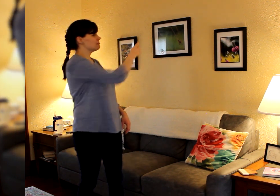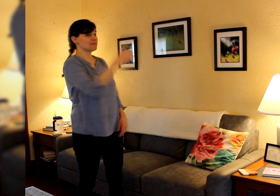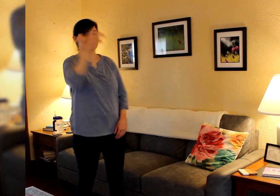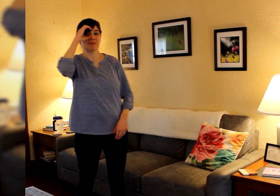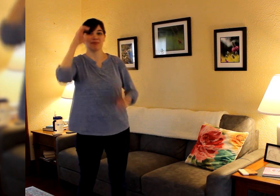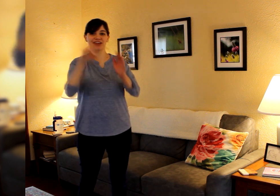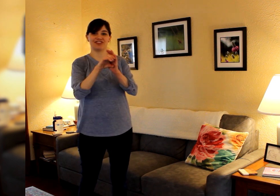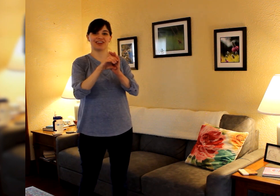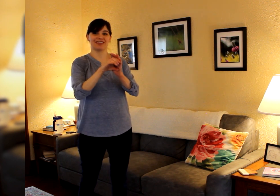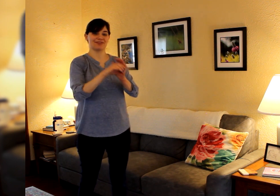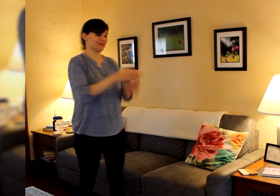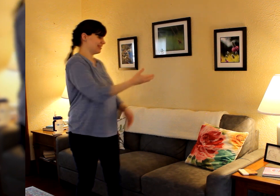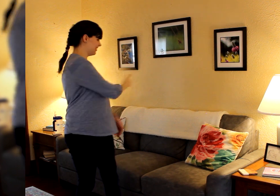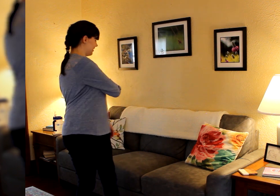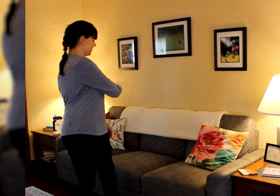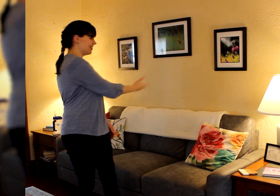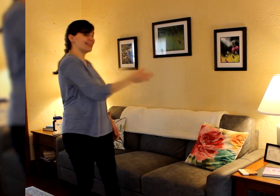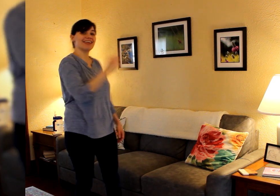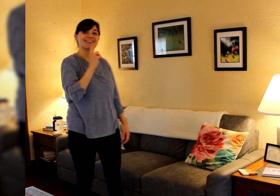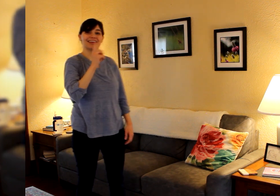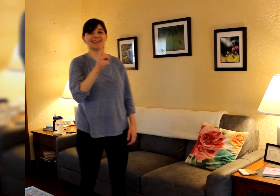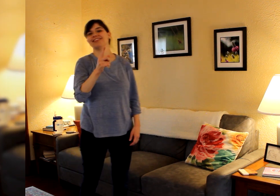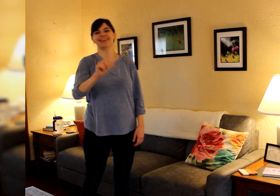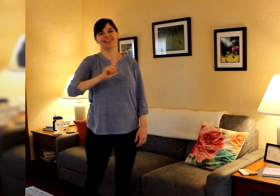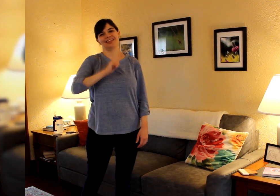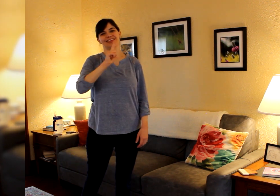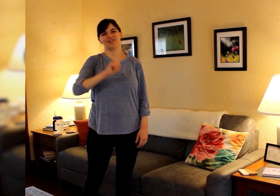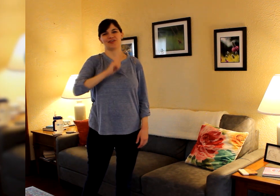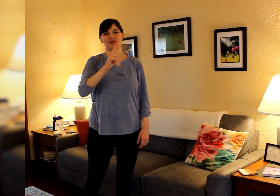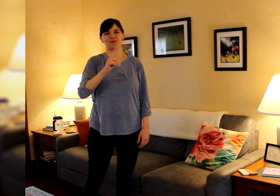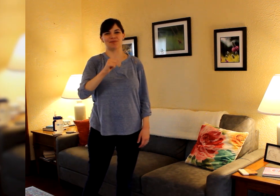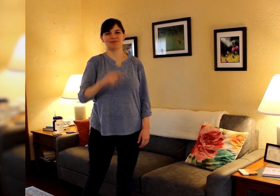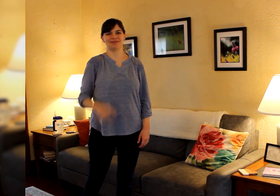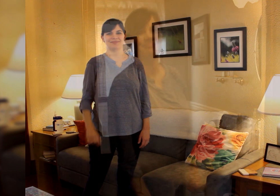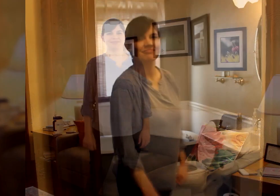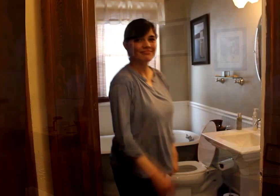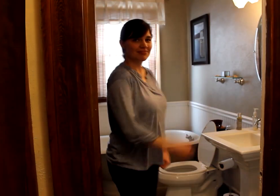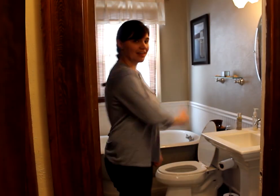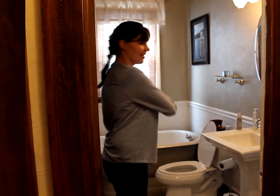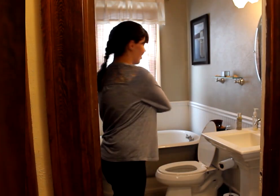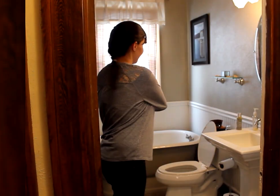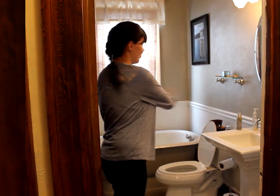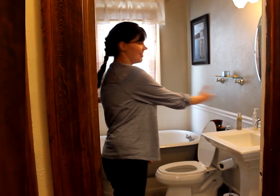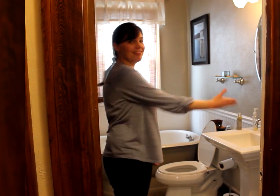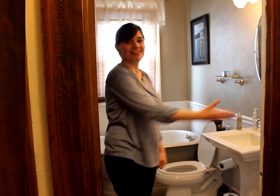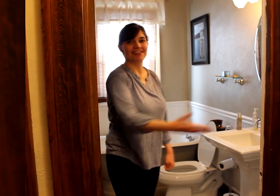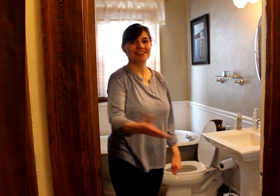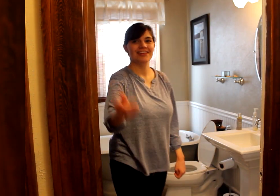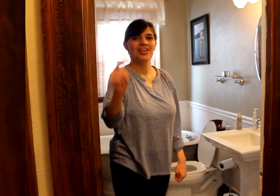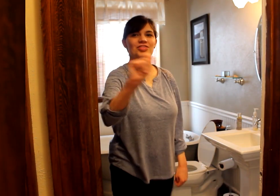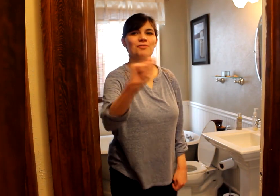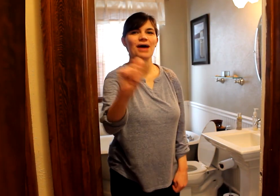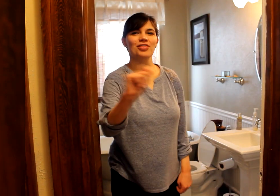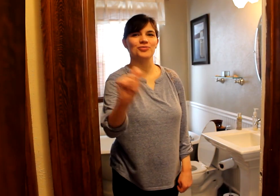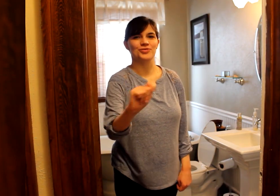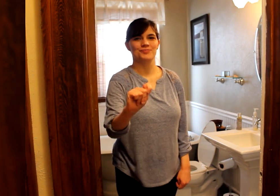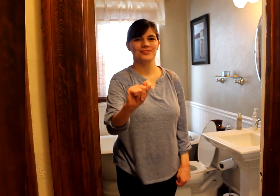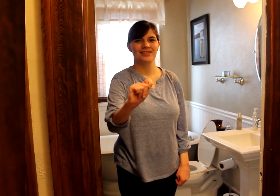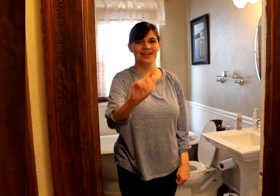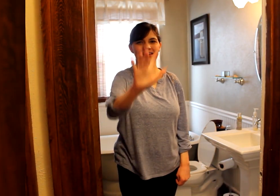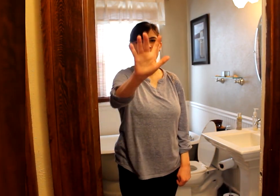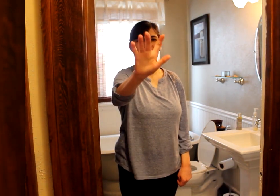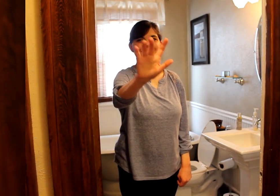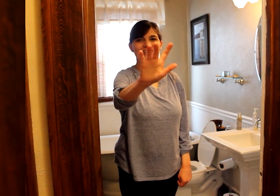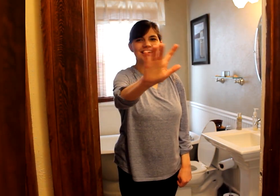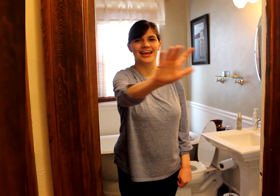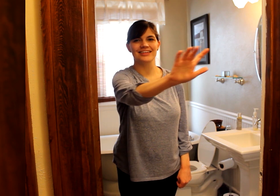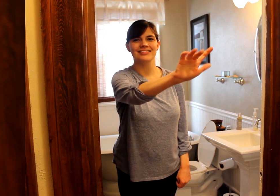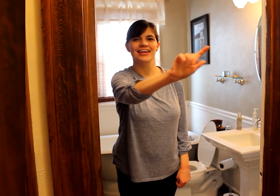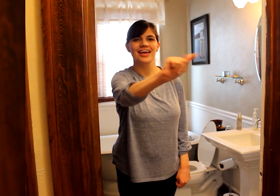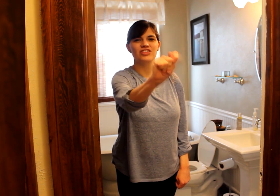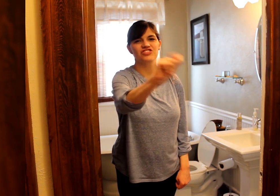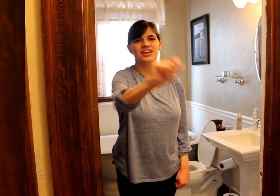Picture. This is the living room. This is the bathroom. Take a T-hand and shake